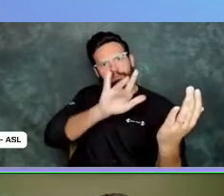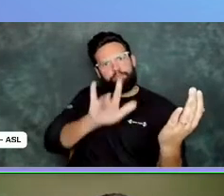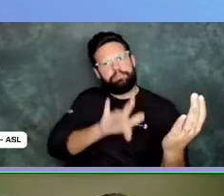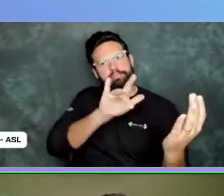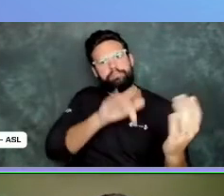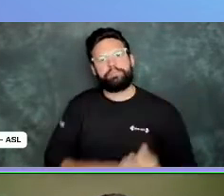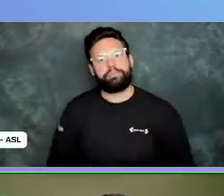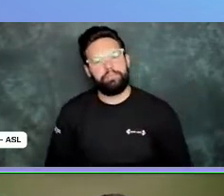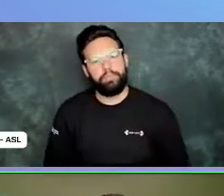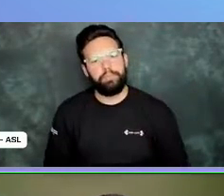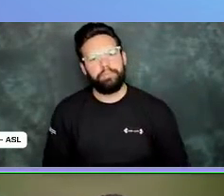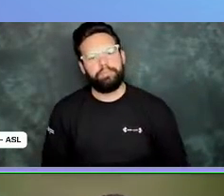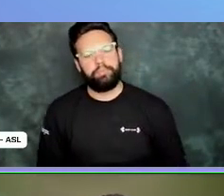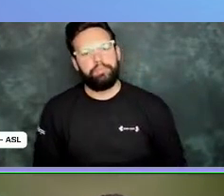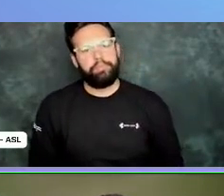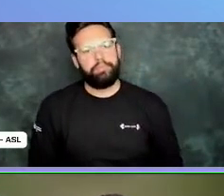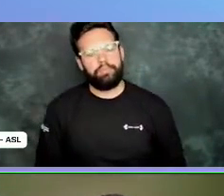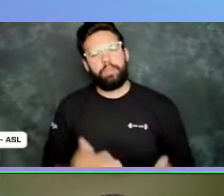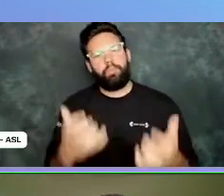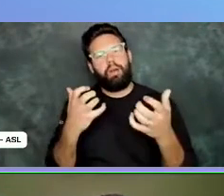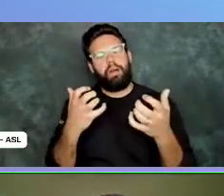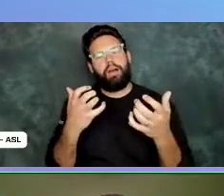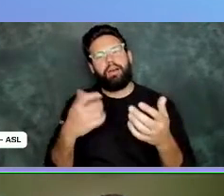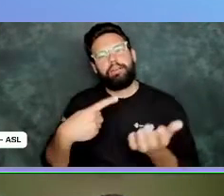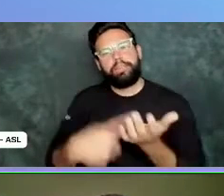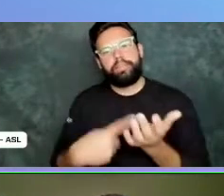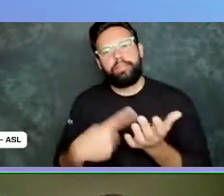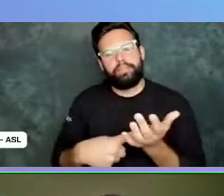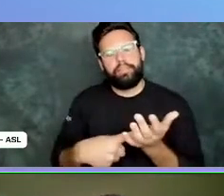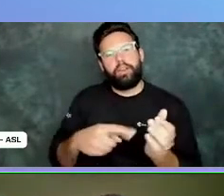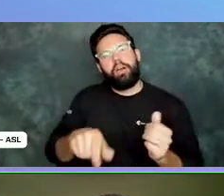display the mobile telephone keyboard for you automatically for most devices but not all